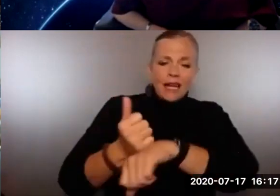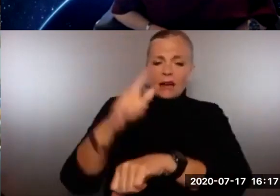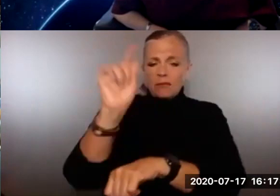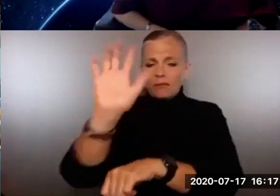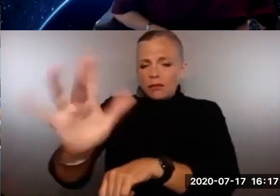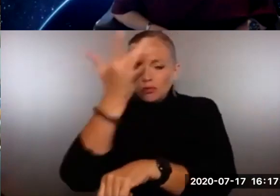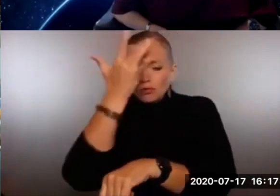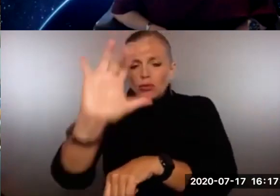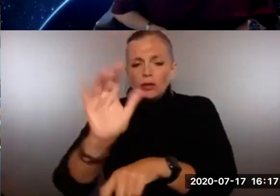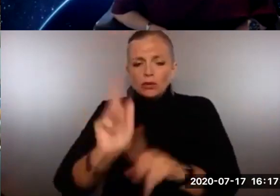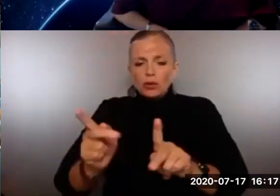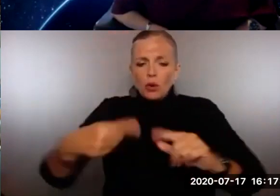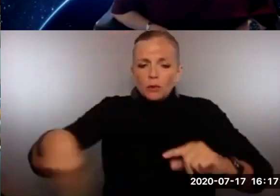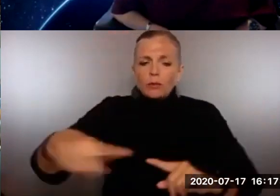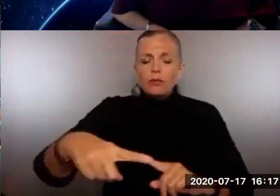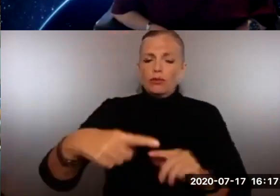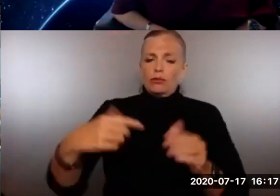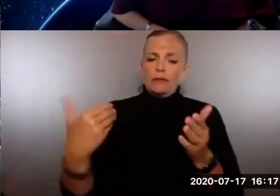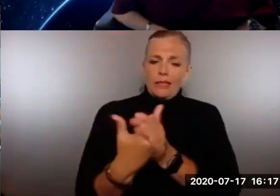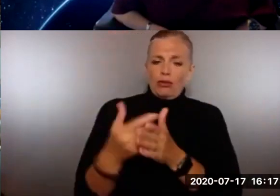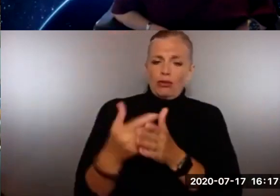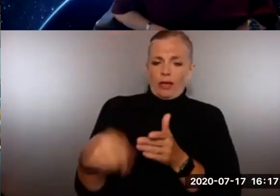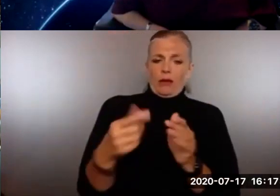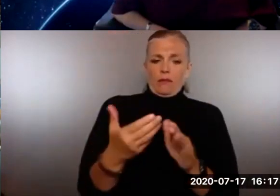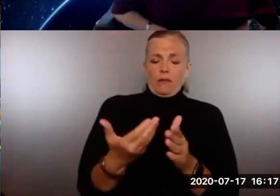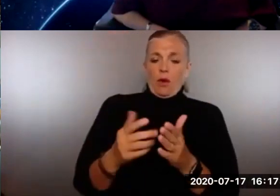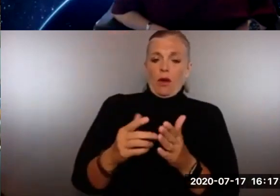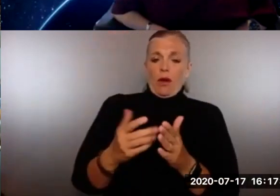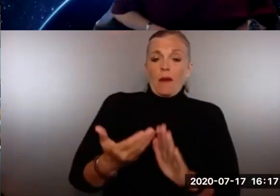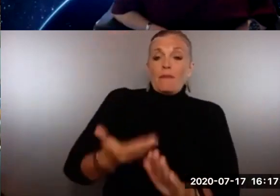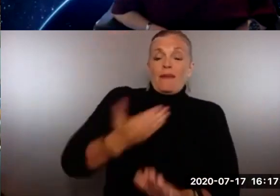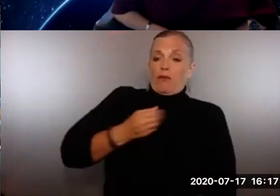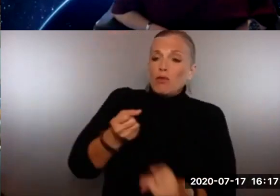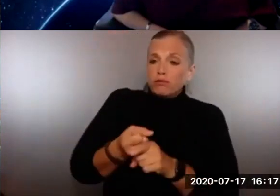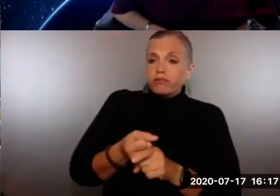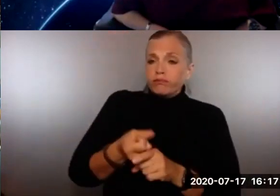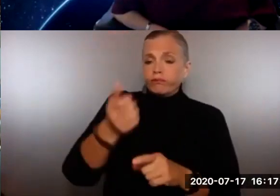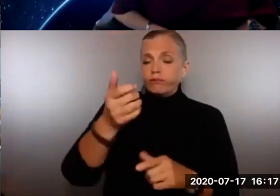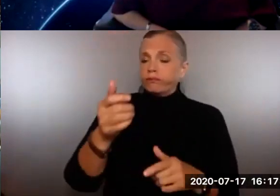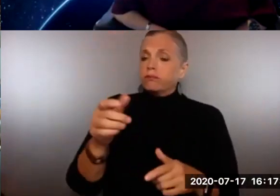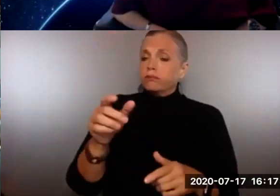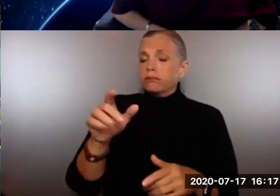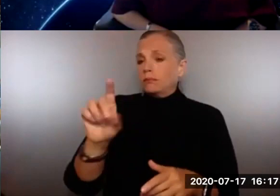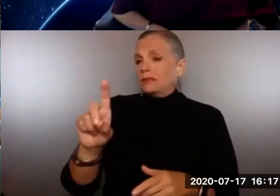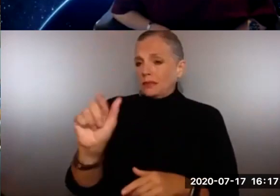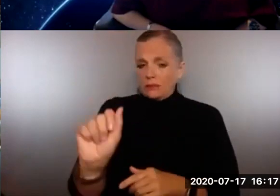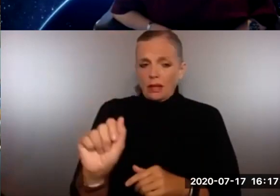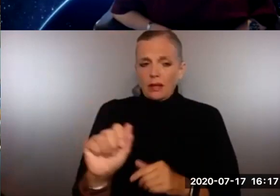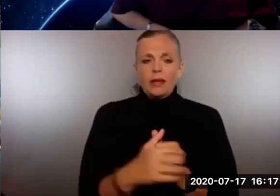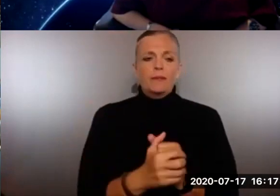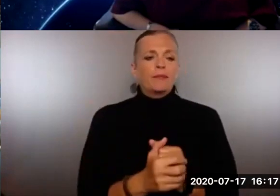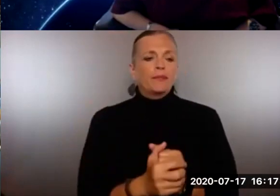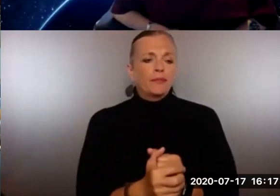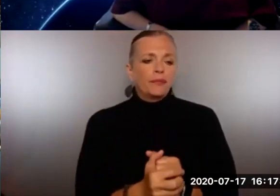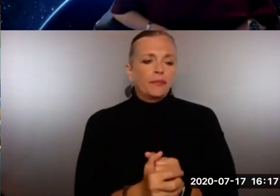The door is slammed shut on any kind of learning and teaching early on as we are not presumed competent to begin with.